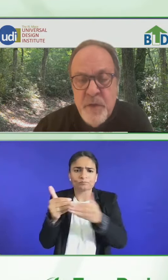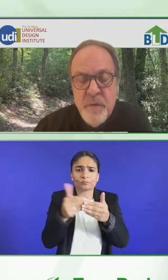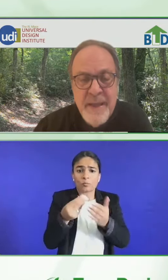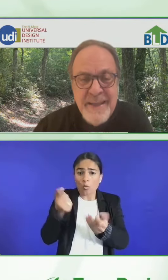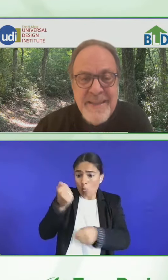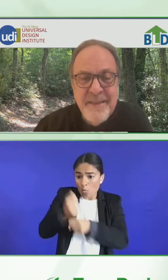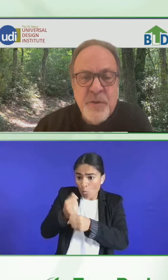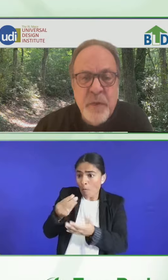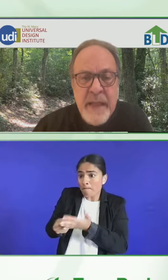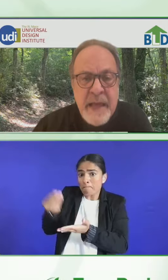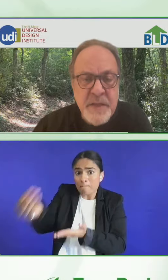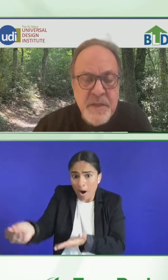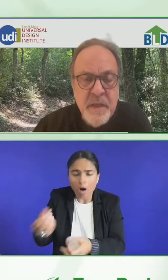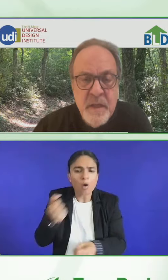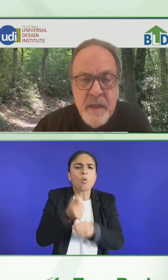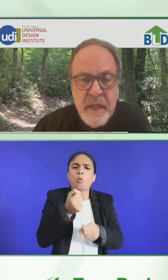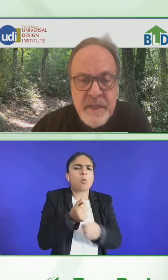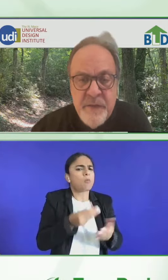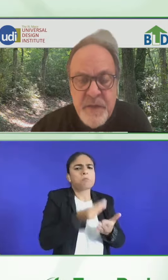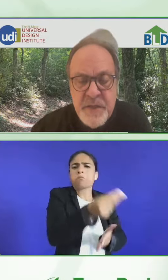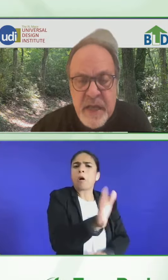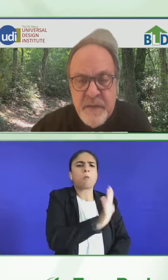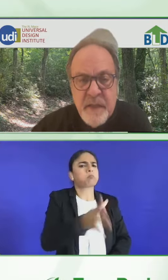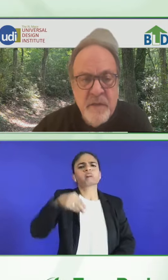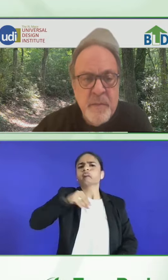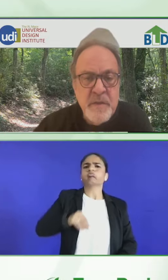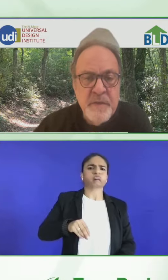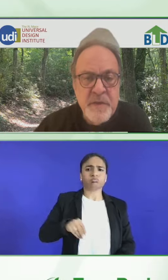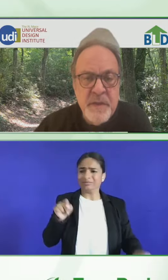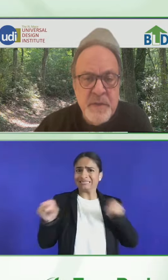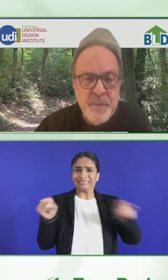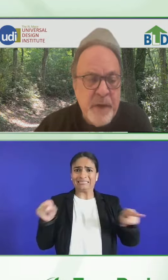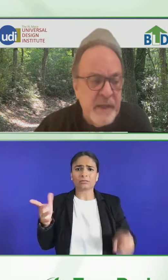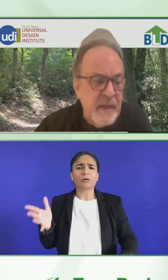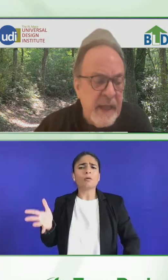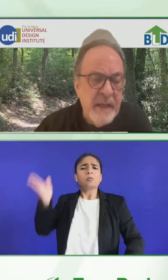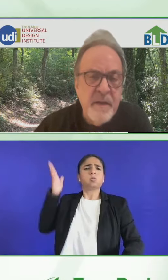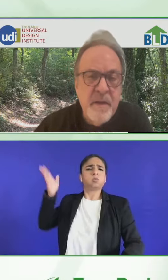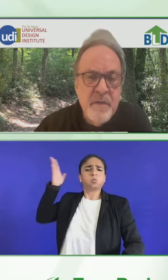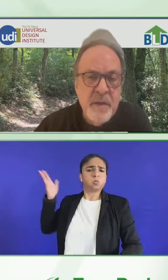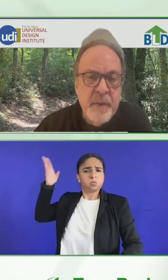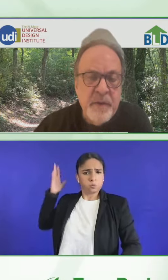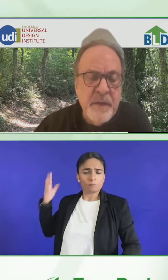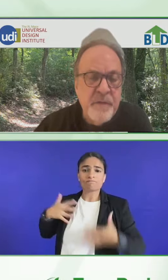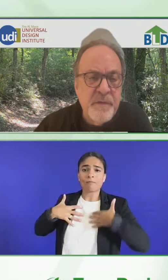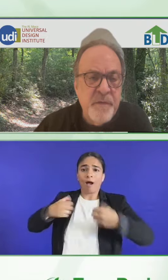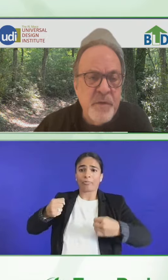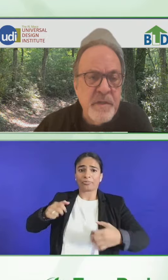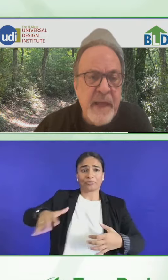It is in its infancy in terms of its spread and ability for folks to